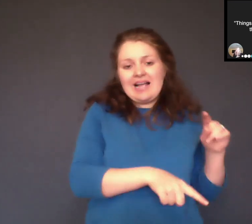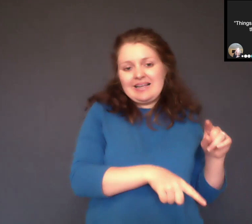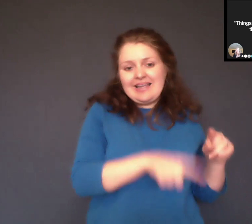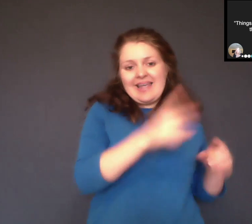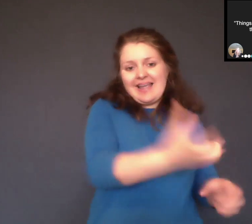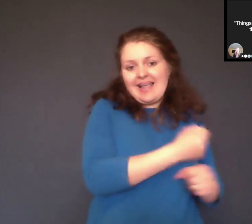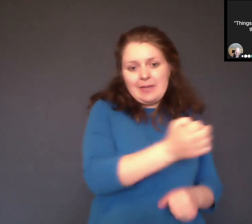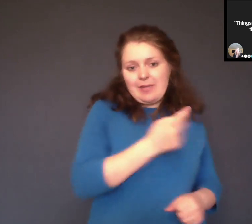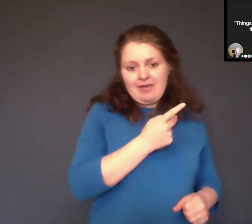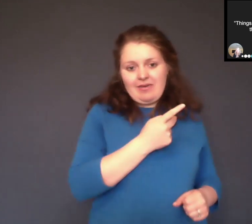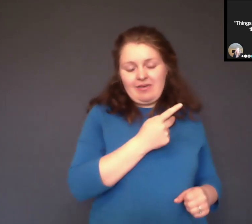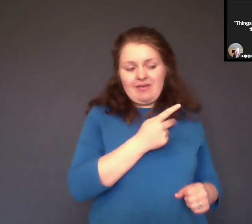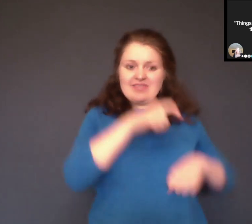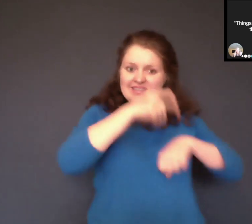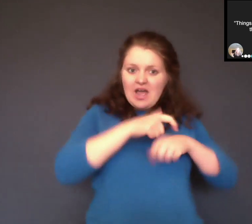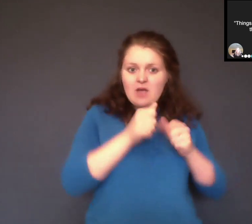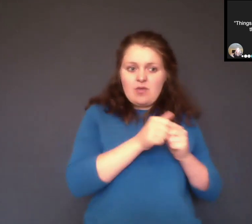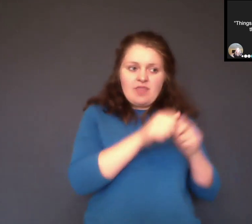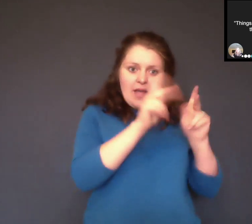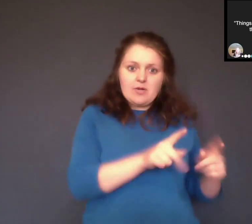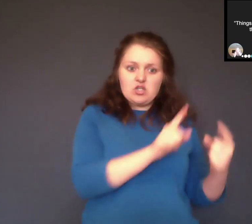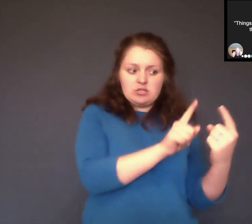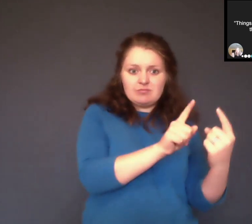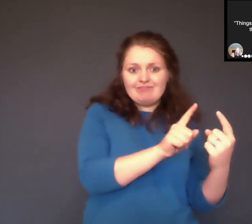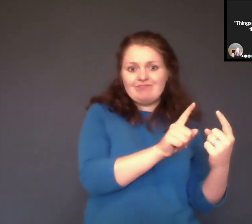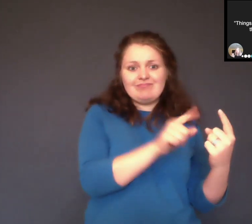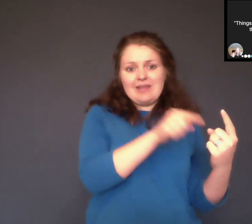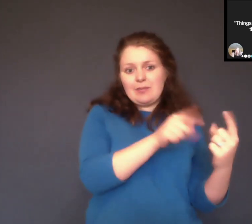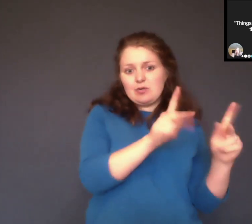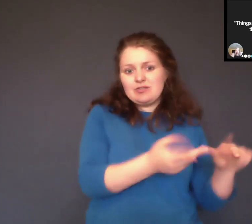does that make sense so that is one of the things that he is bringing to light